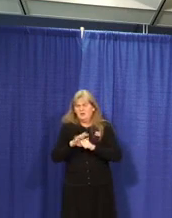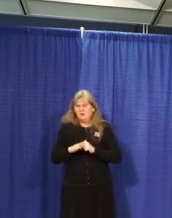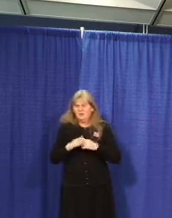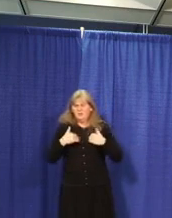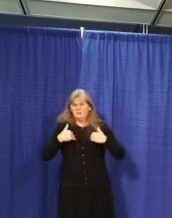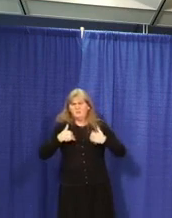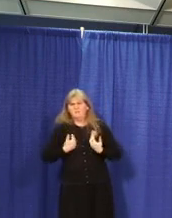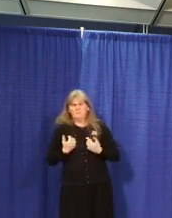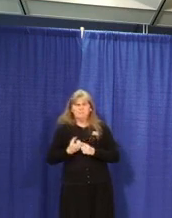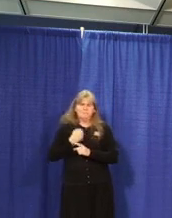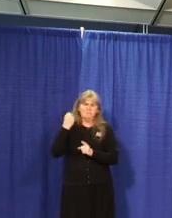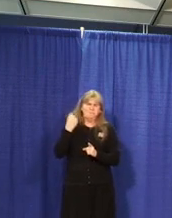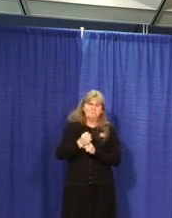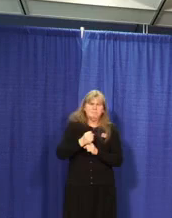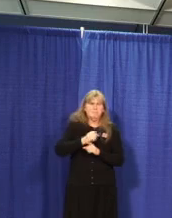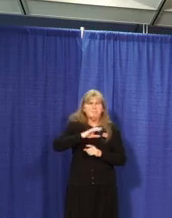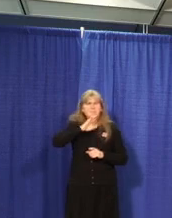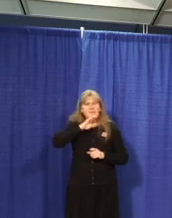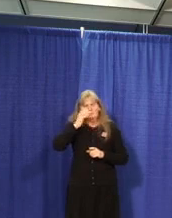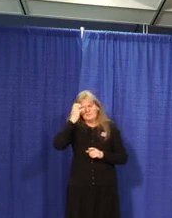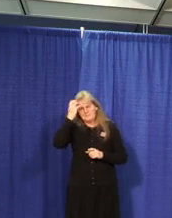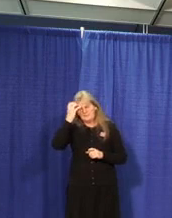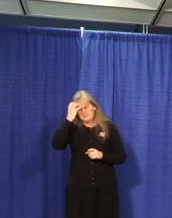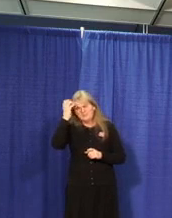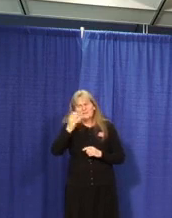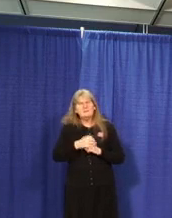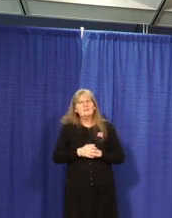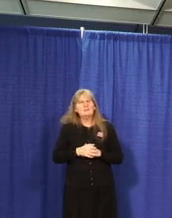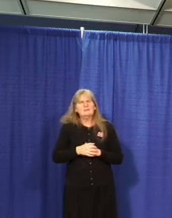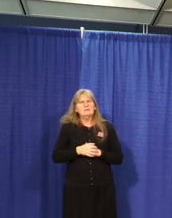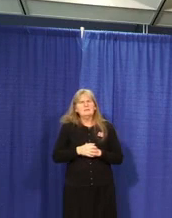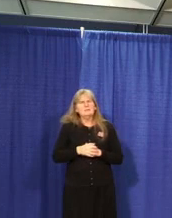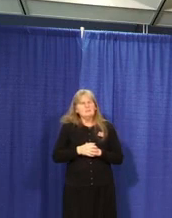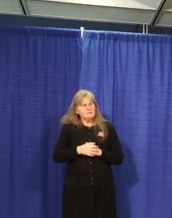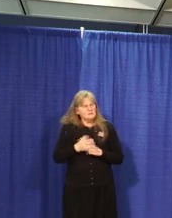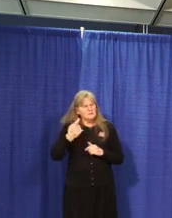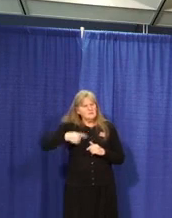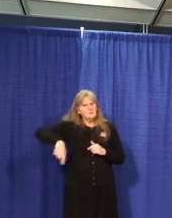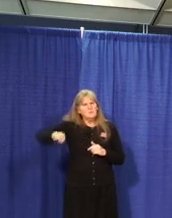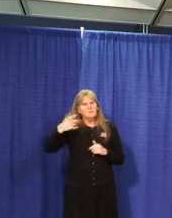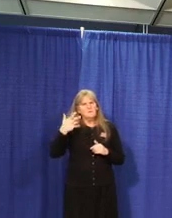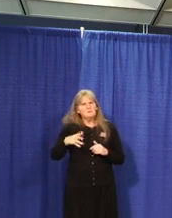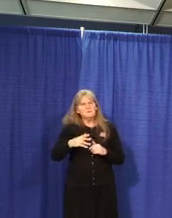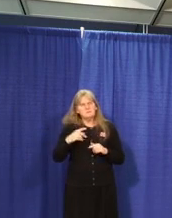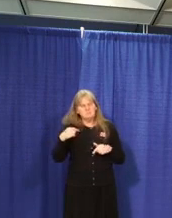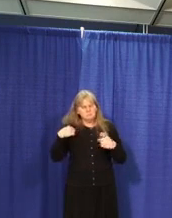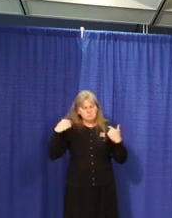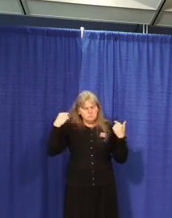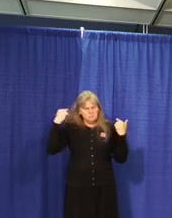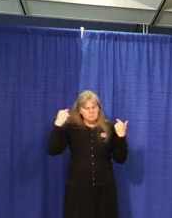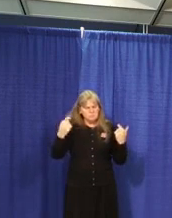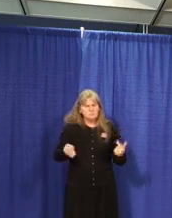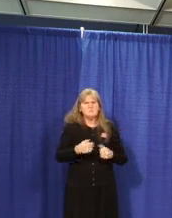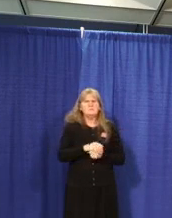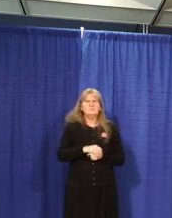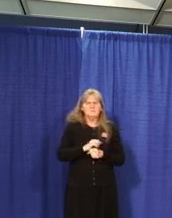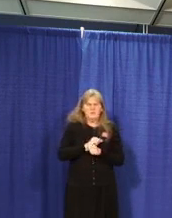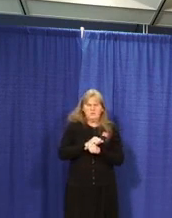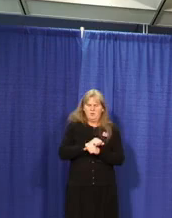very real thing, that most of us have or have experienced. Pandemic fatigue is something